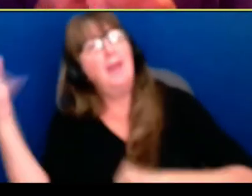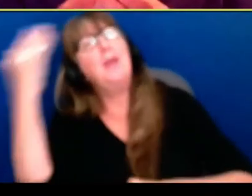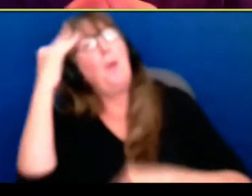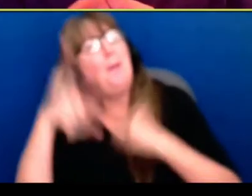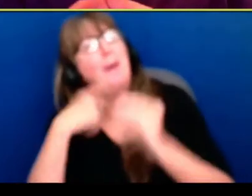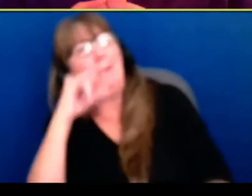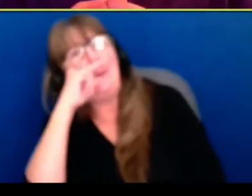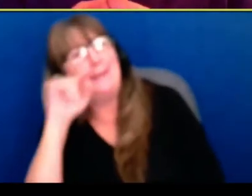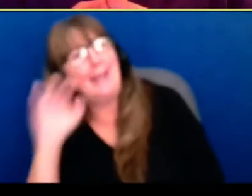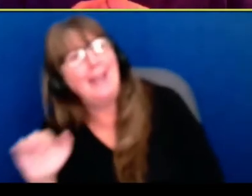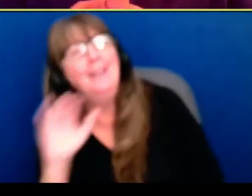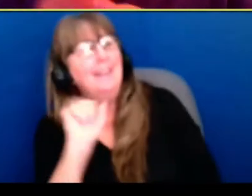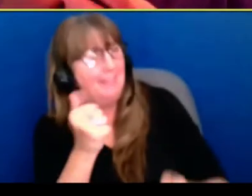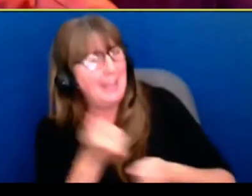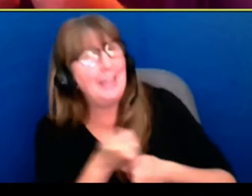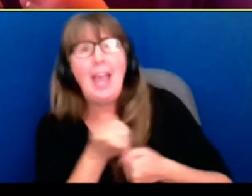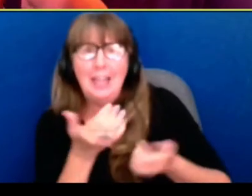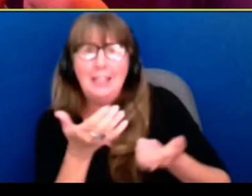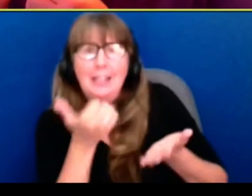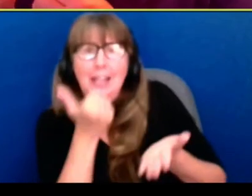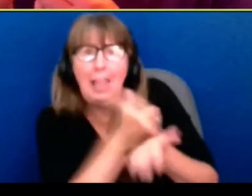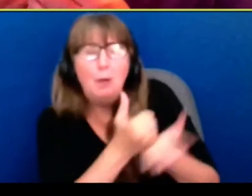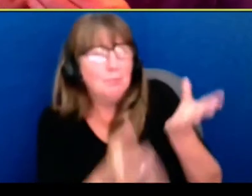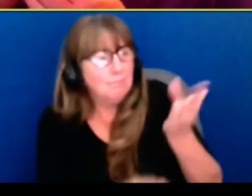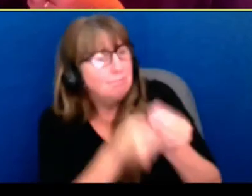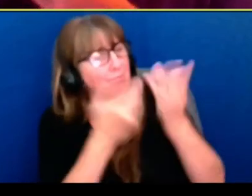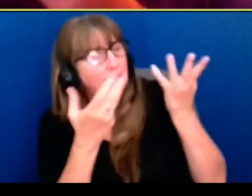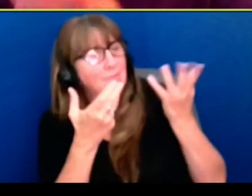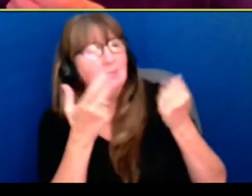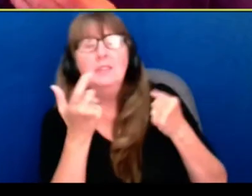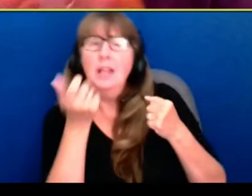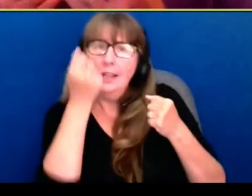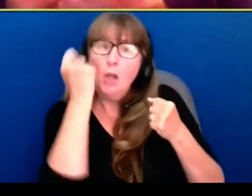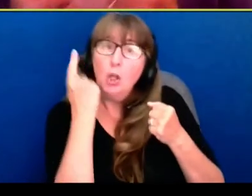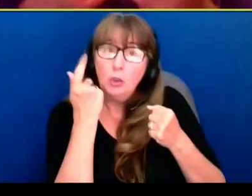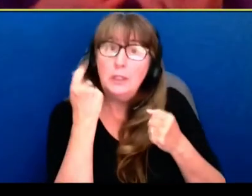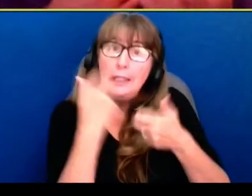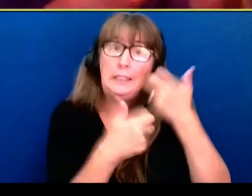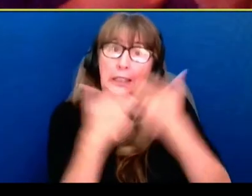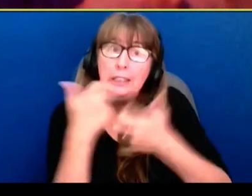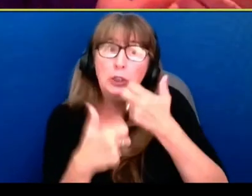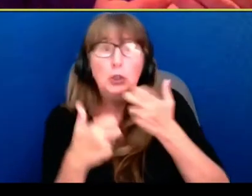be able to contribute, and they're going to be able to understand the issues topics as